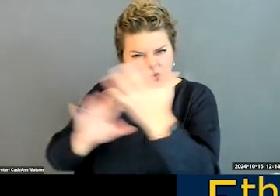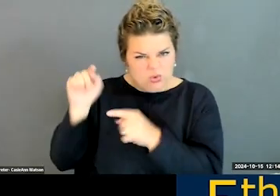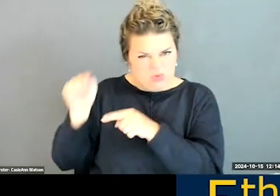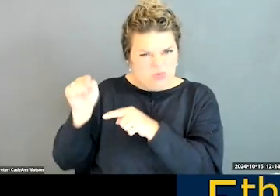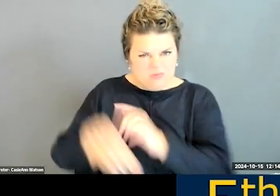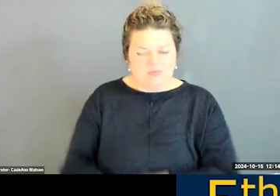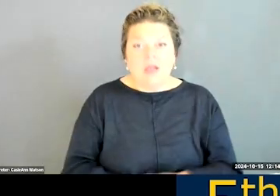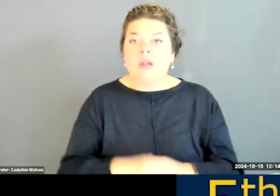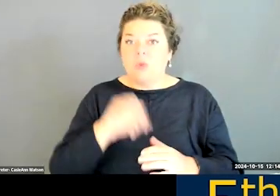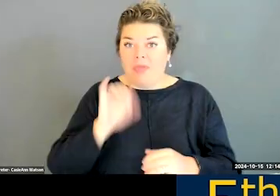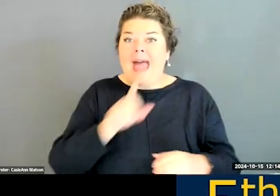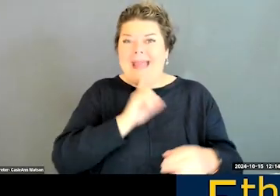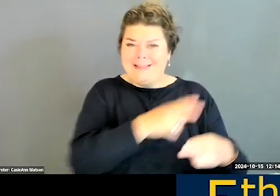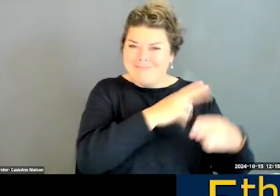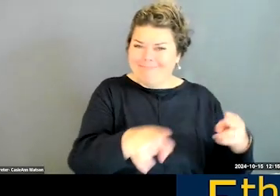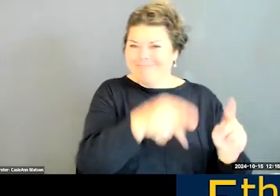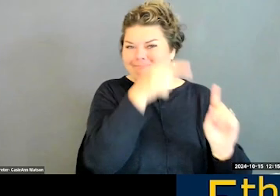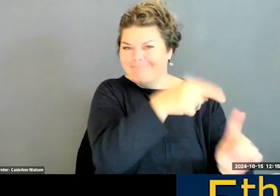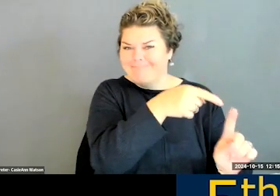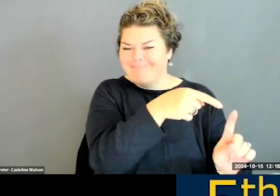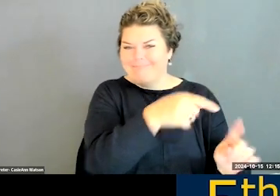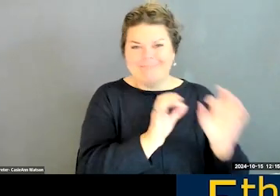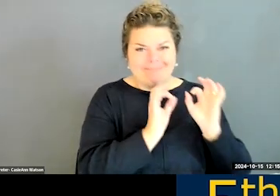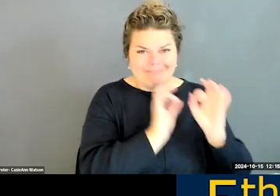So that's conciseness, be brief, stick to your point.